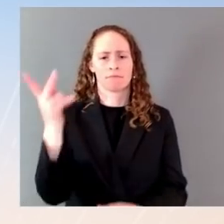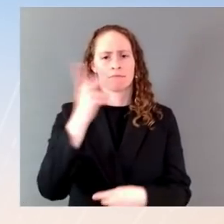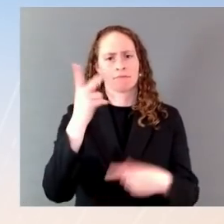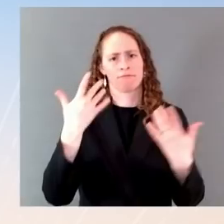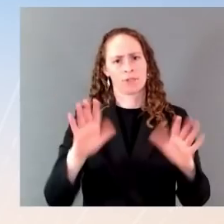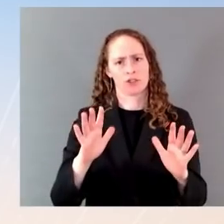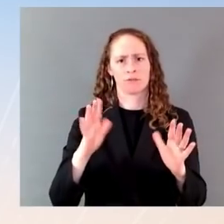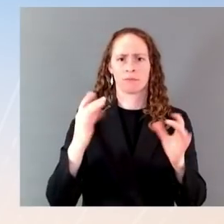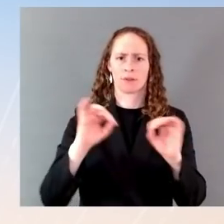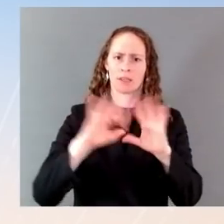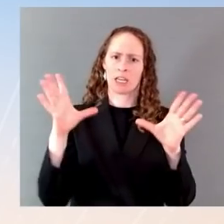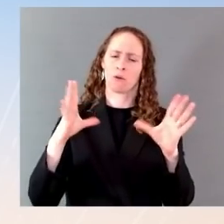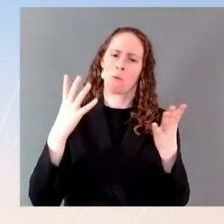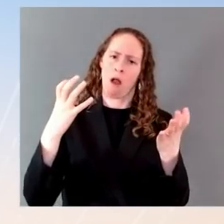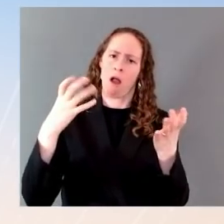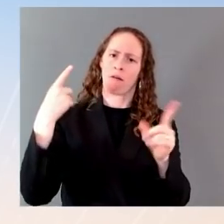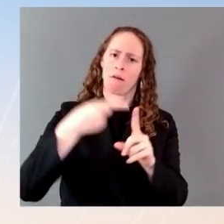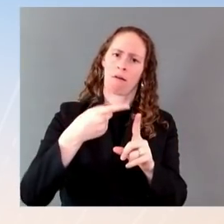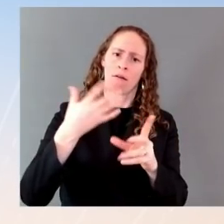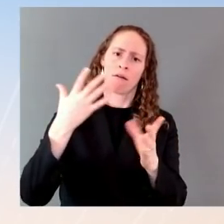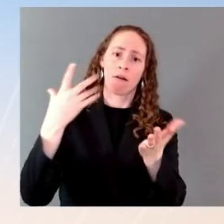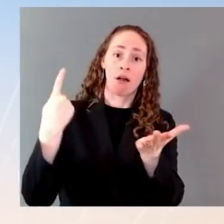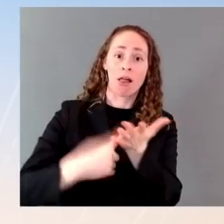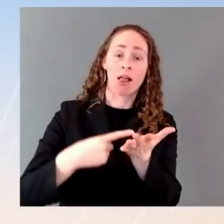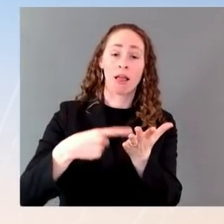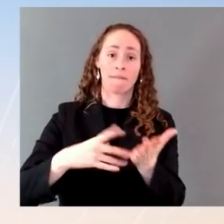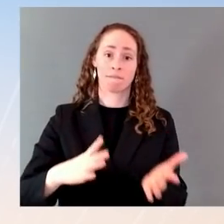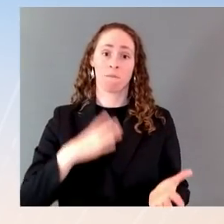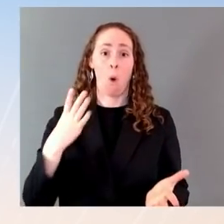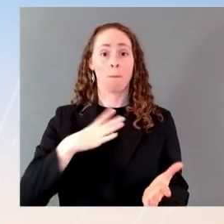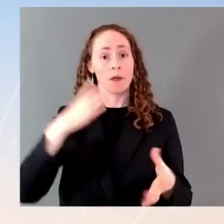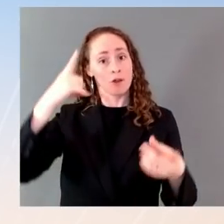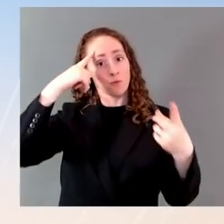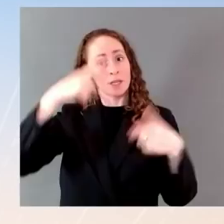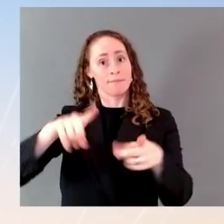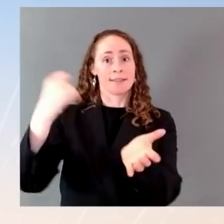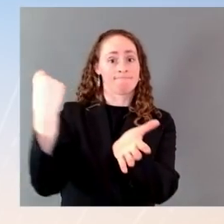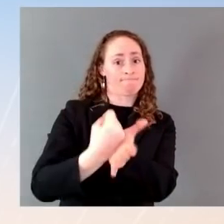would be prepared to talk to Russia about strategic issues in the European theater --